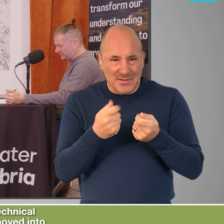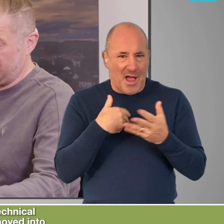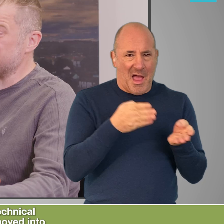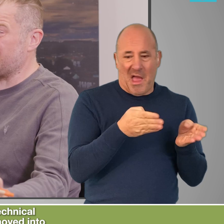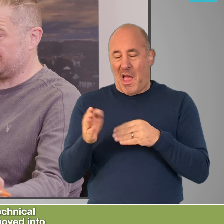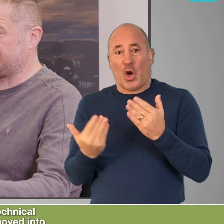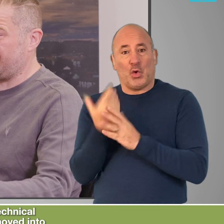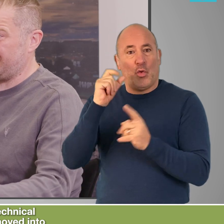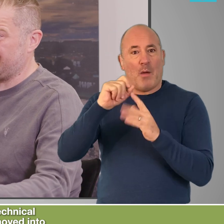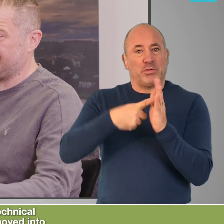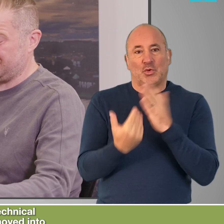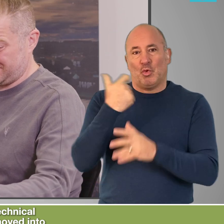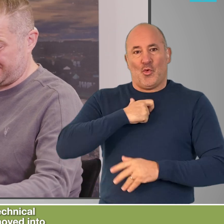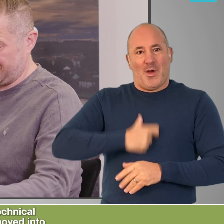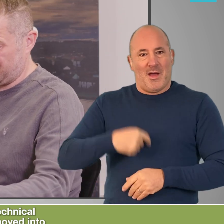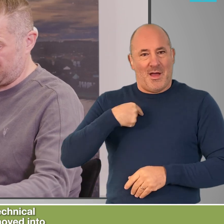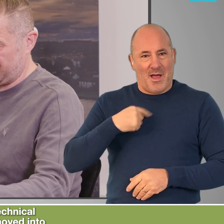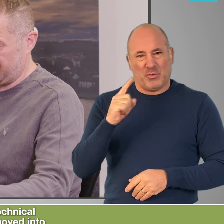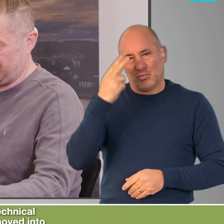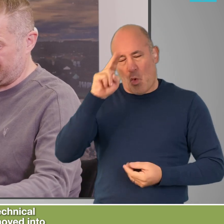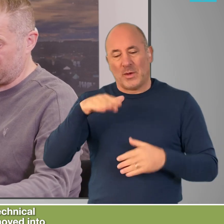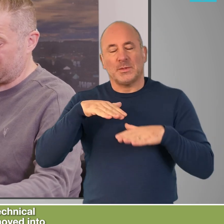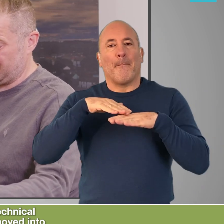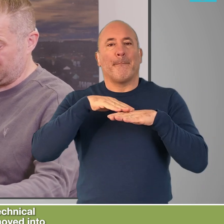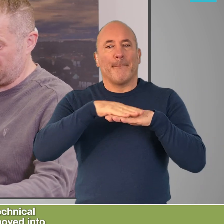the PGN team Technical Coordinator, I've moved into